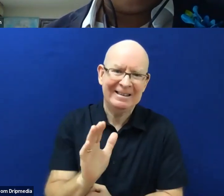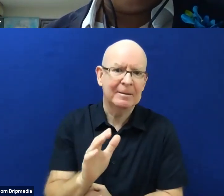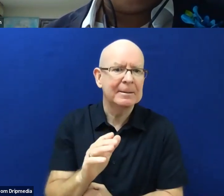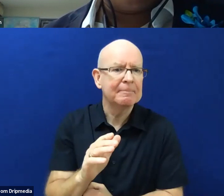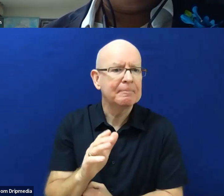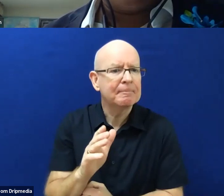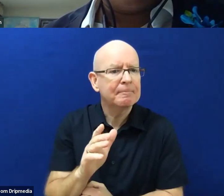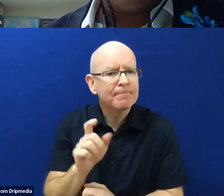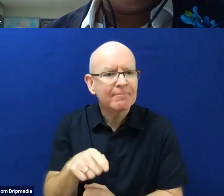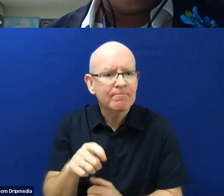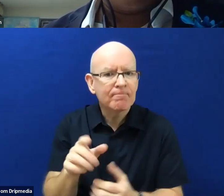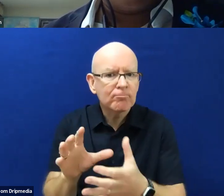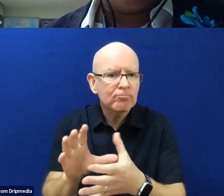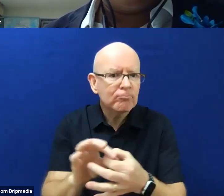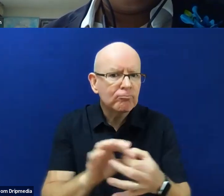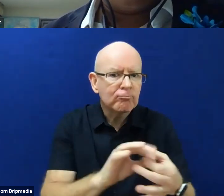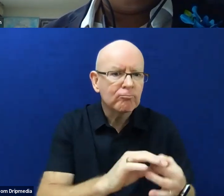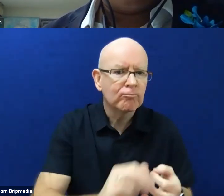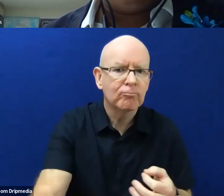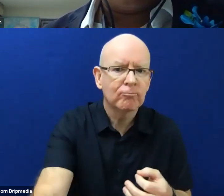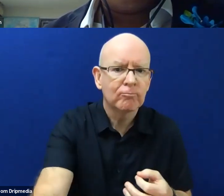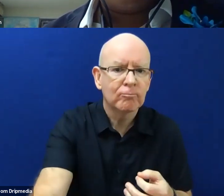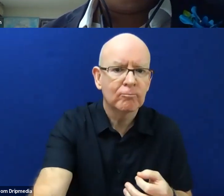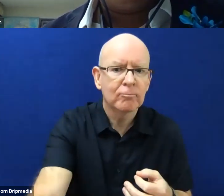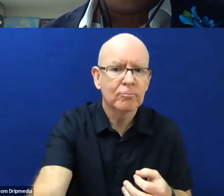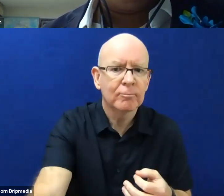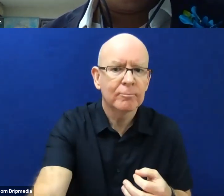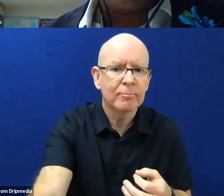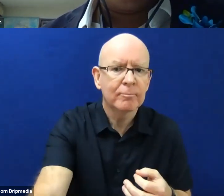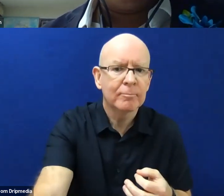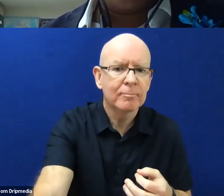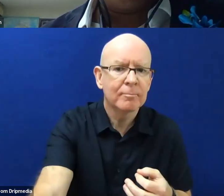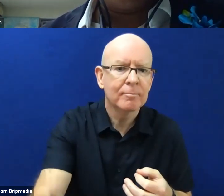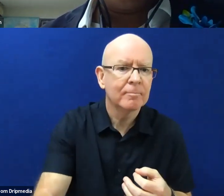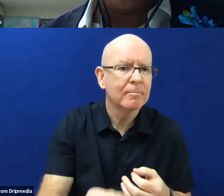I would say disability allowance or cash transfer in low and middle income country, even in most